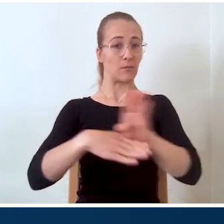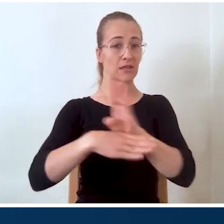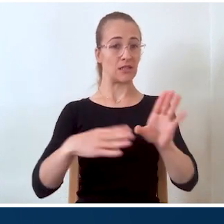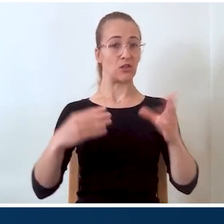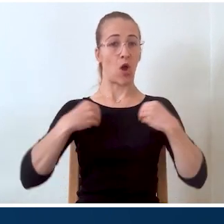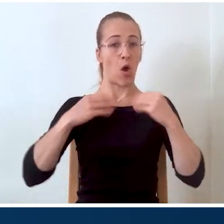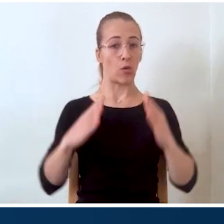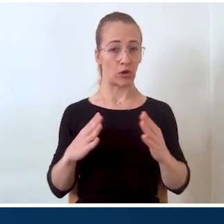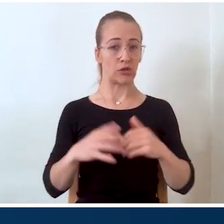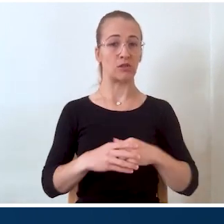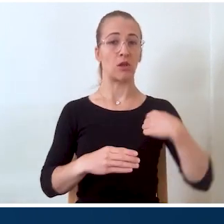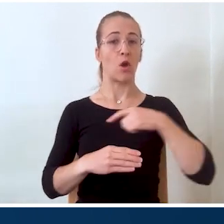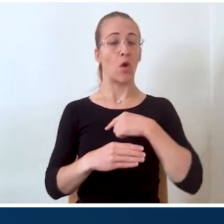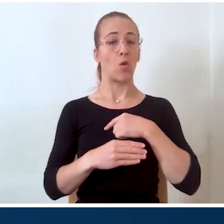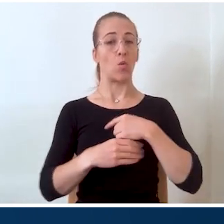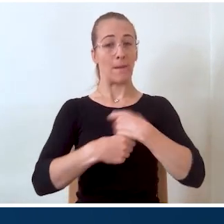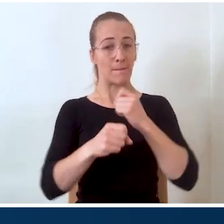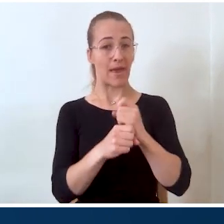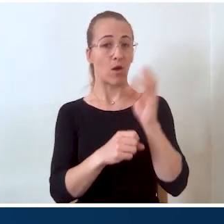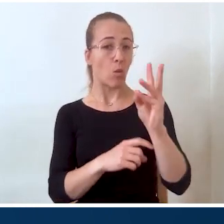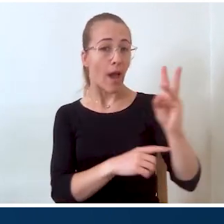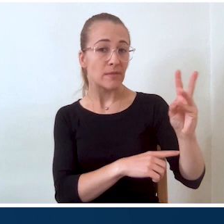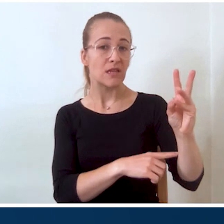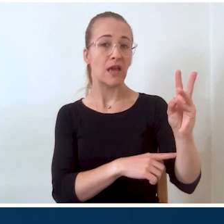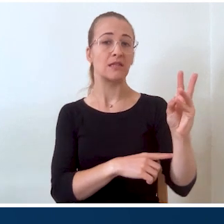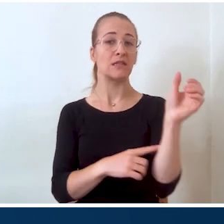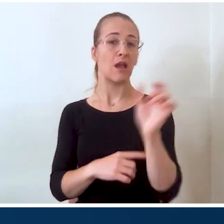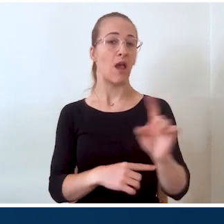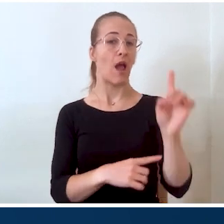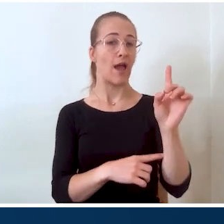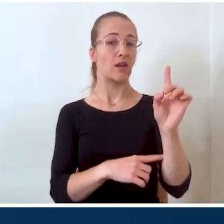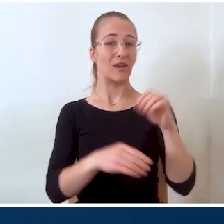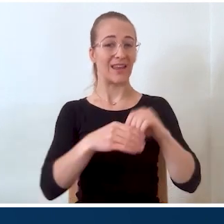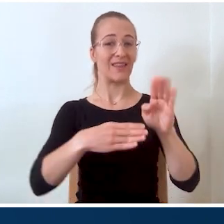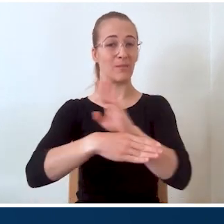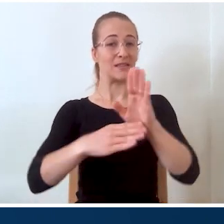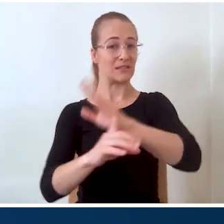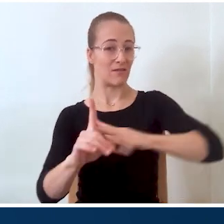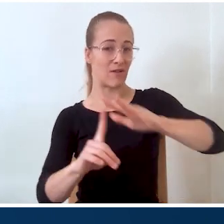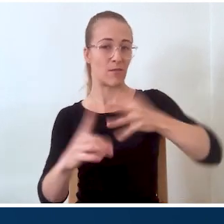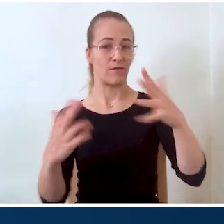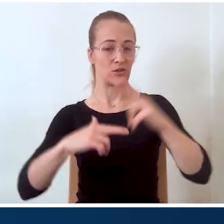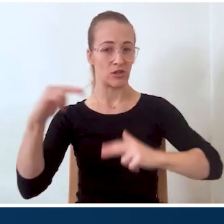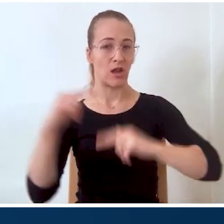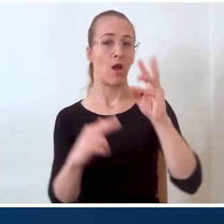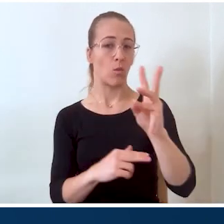most of us are website owners. Anybody in a business environment has built a website for some purpose.